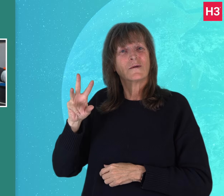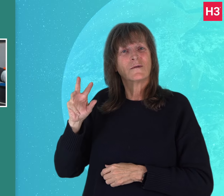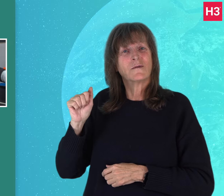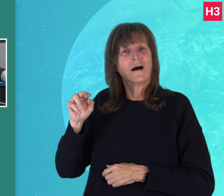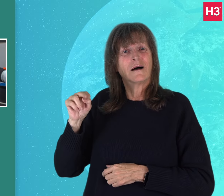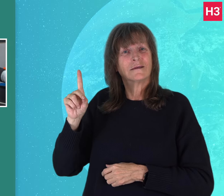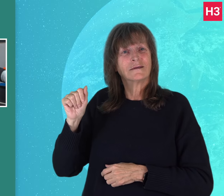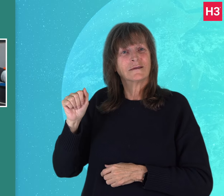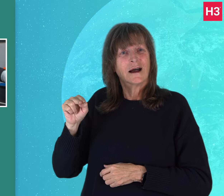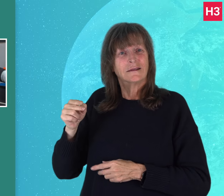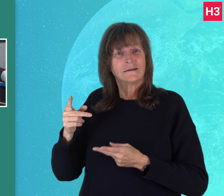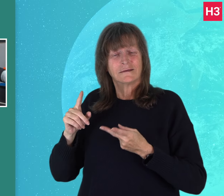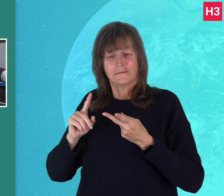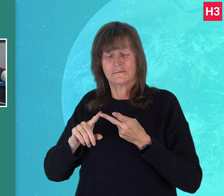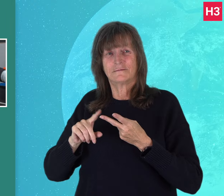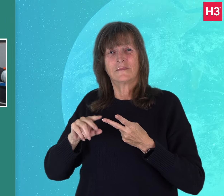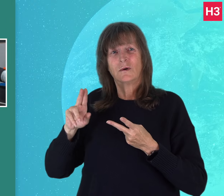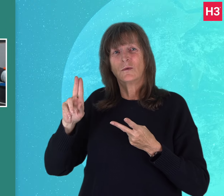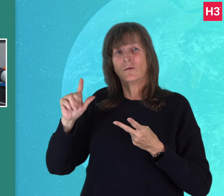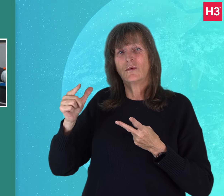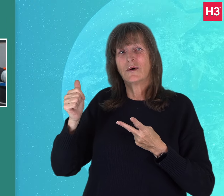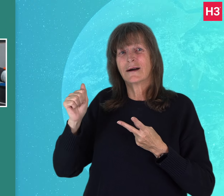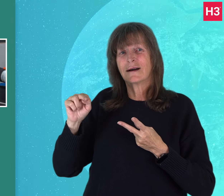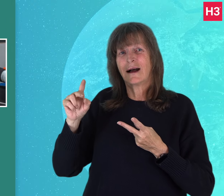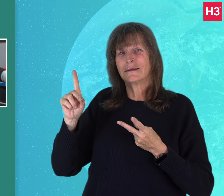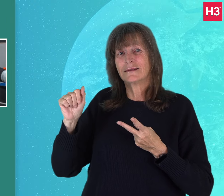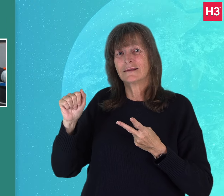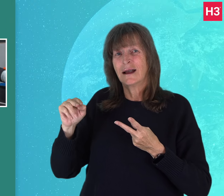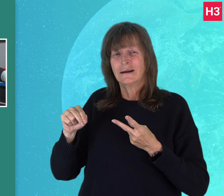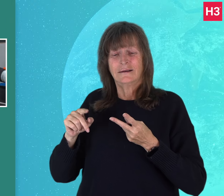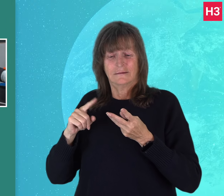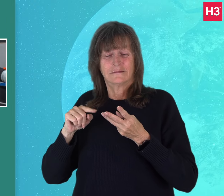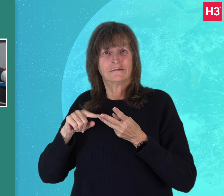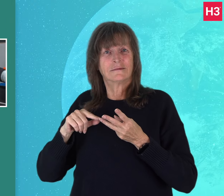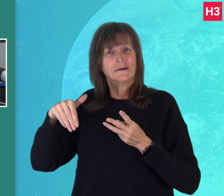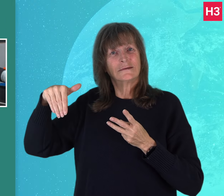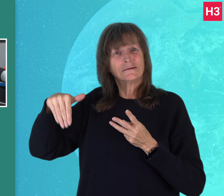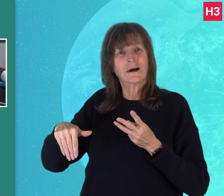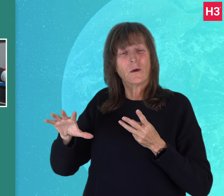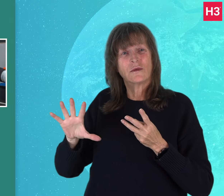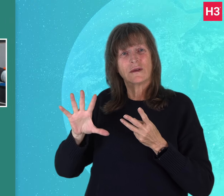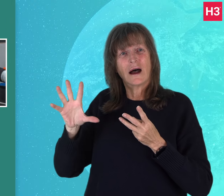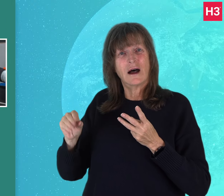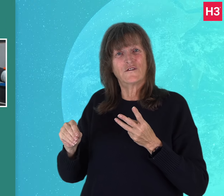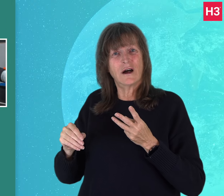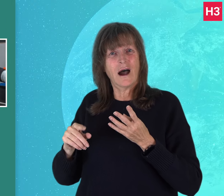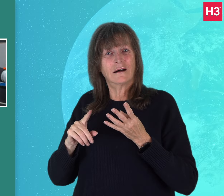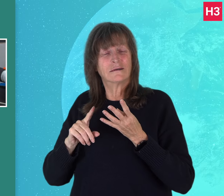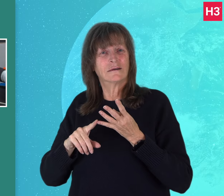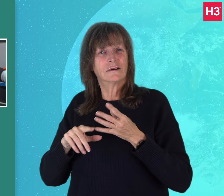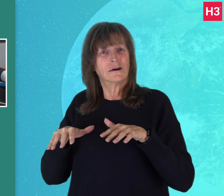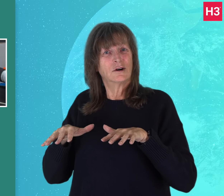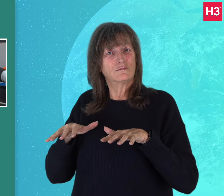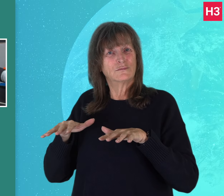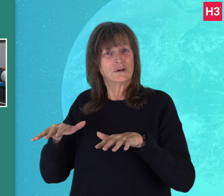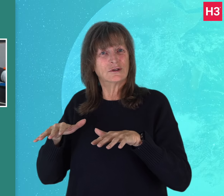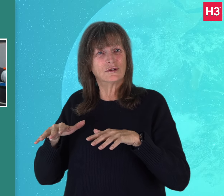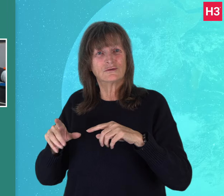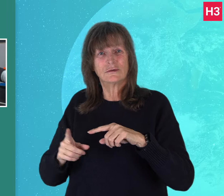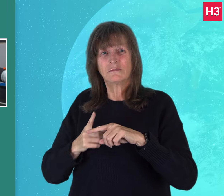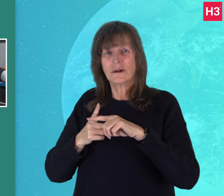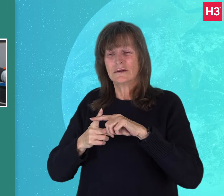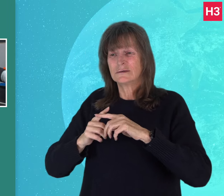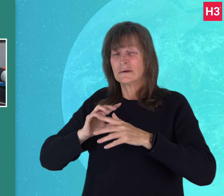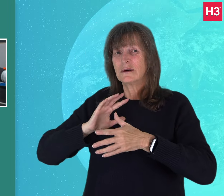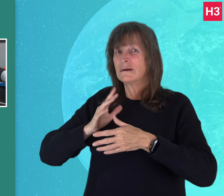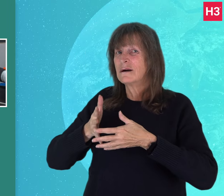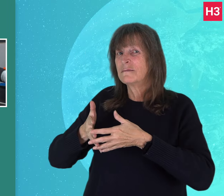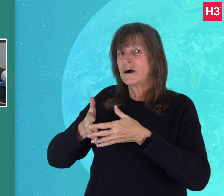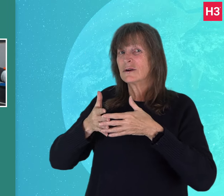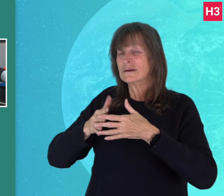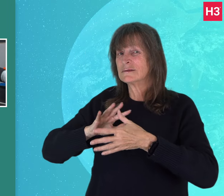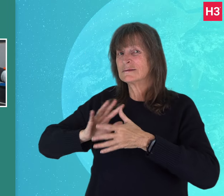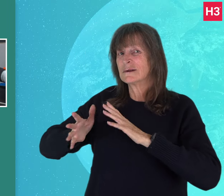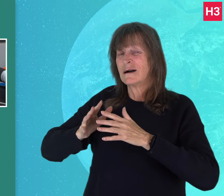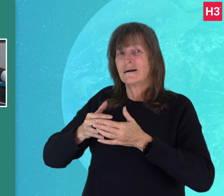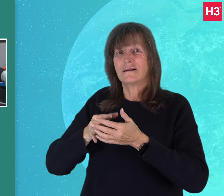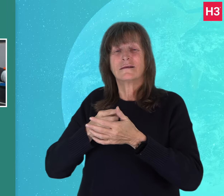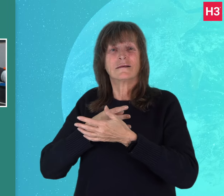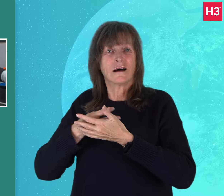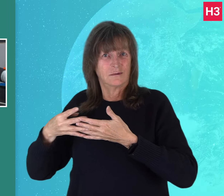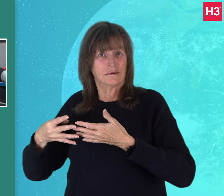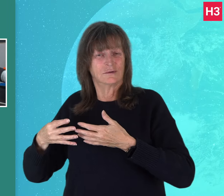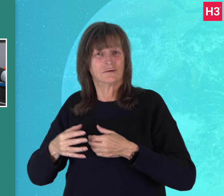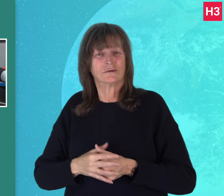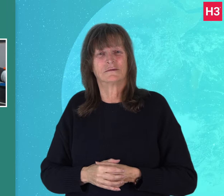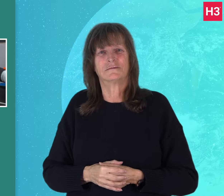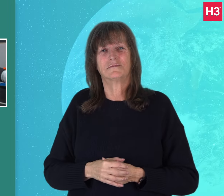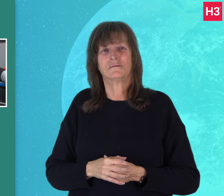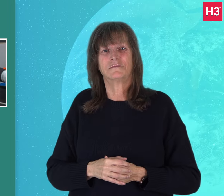including Rwandan, Ugandan, South African, British, and